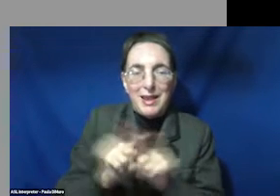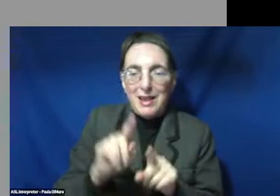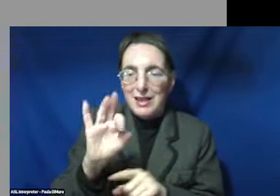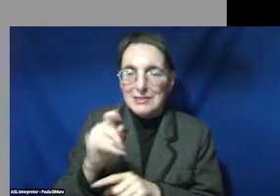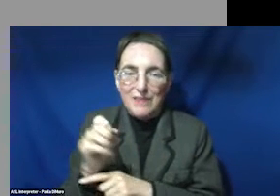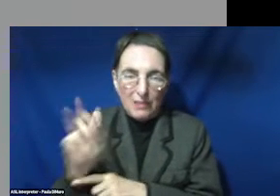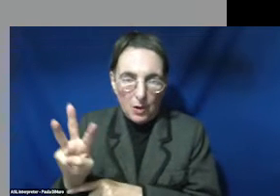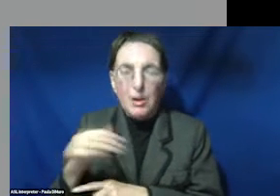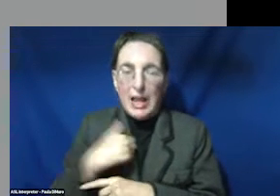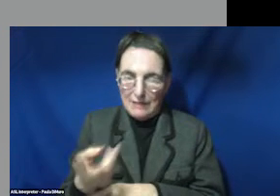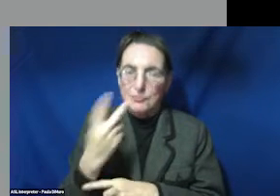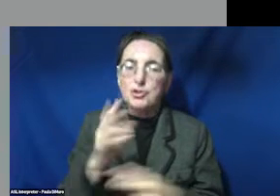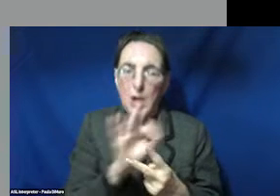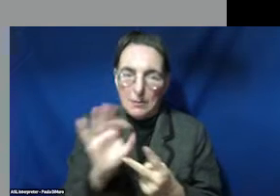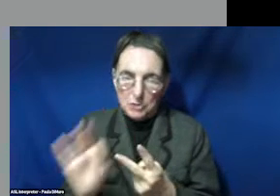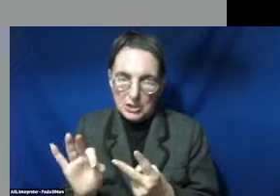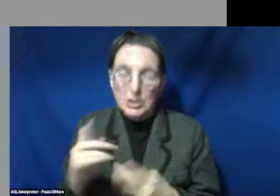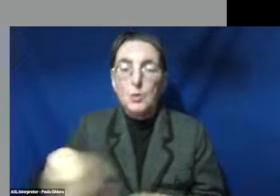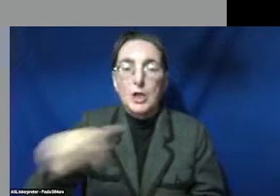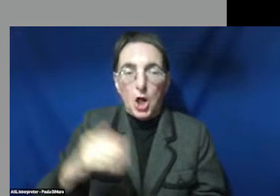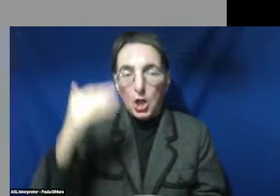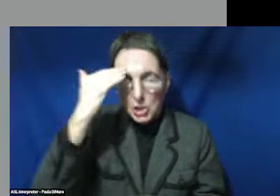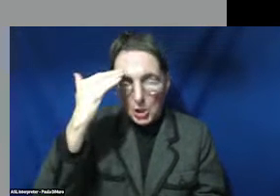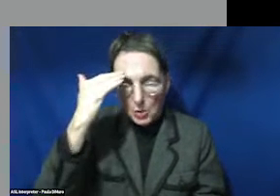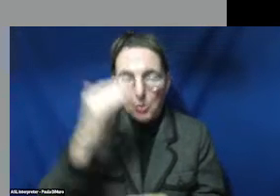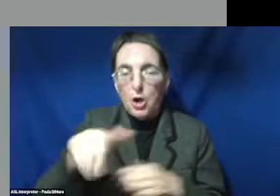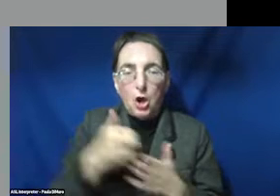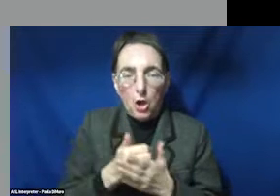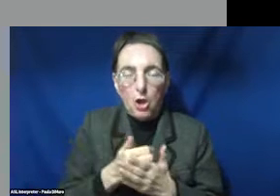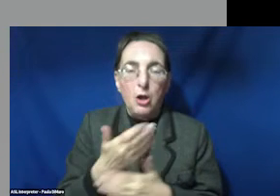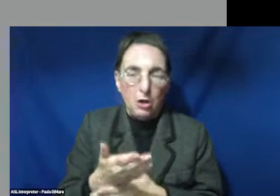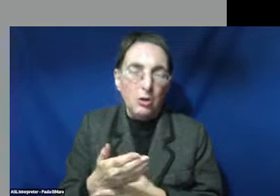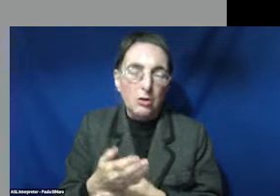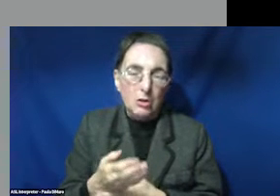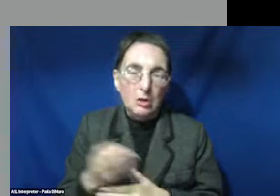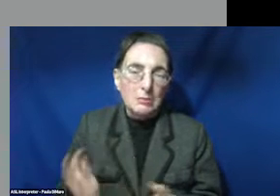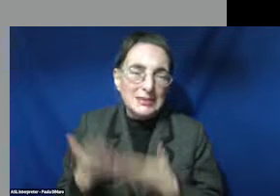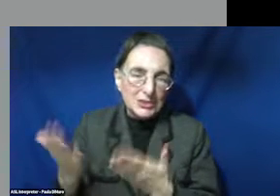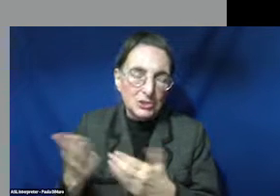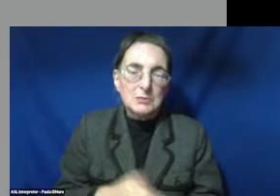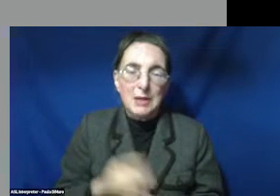But as we all know, all solicitations at NSF are by affiliations within organizations.